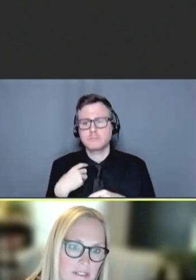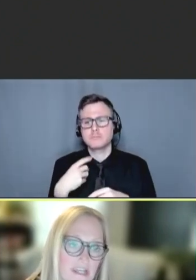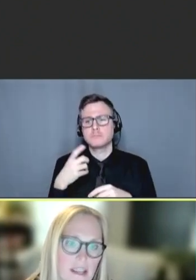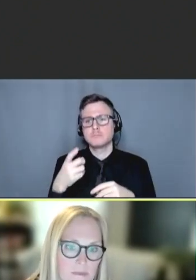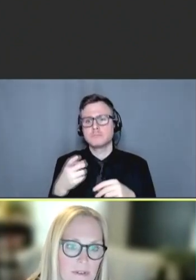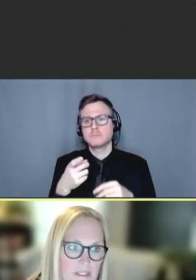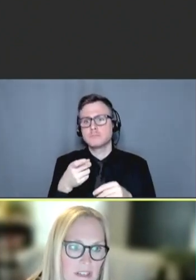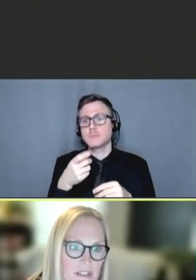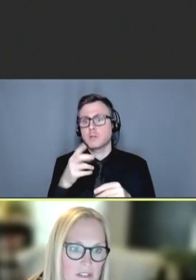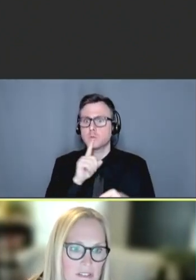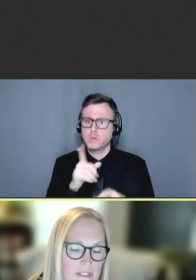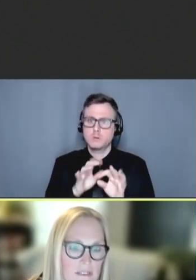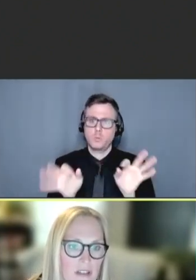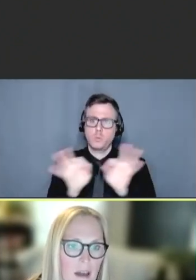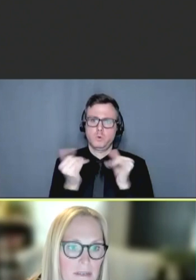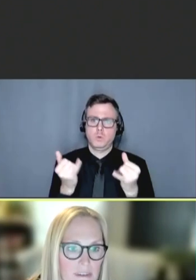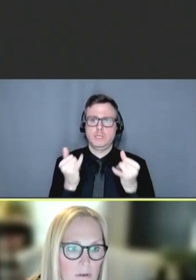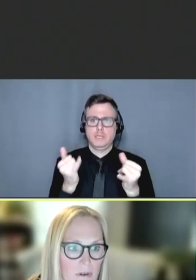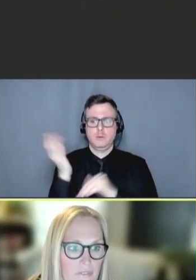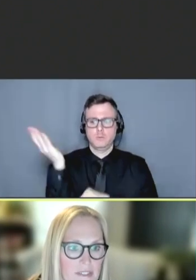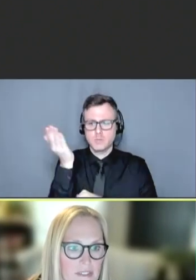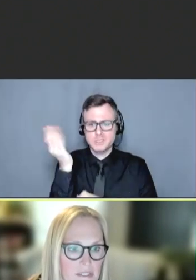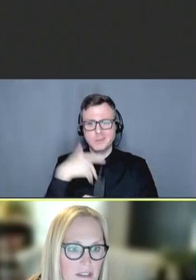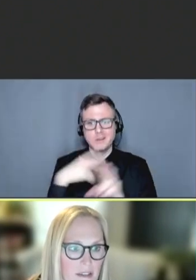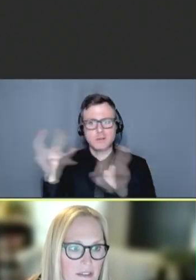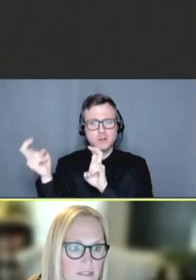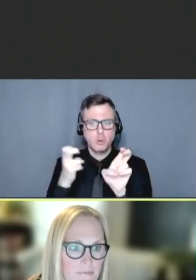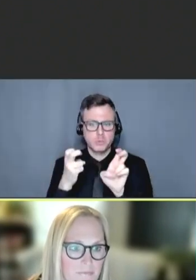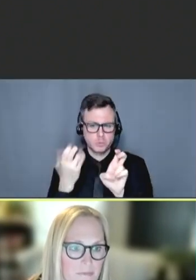today's presentations and topics that were previously discussed.